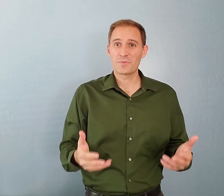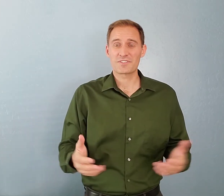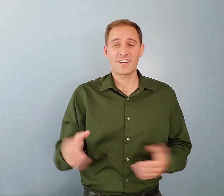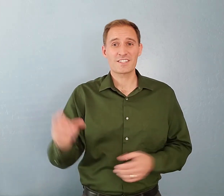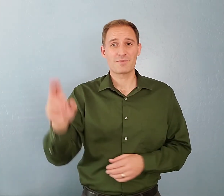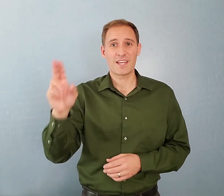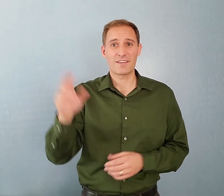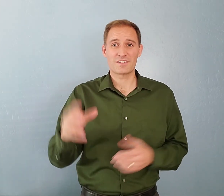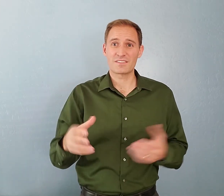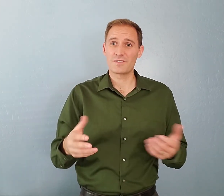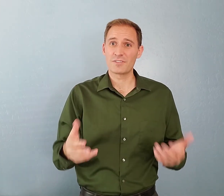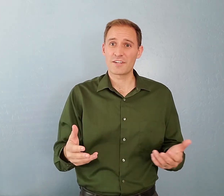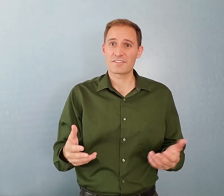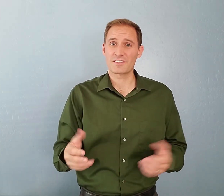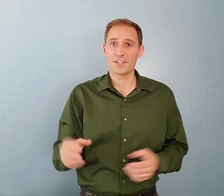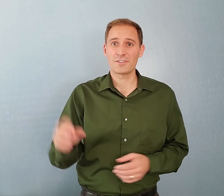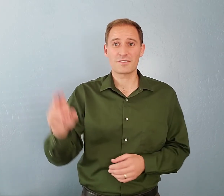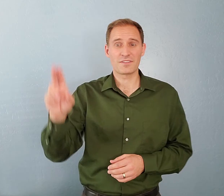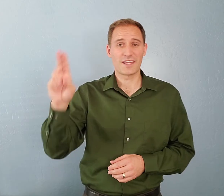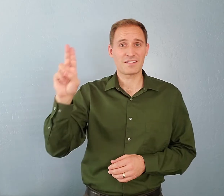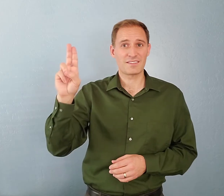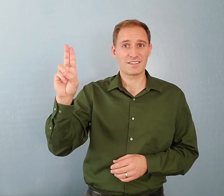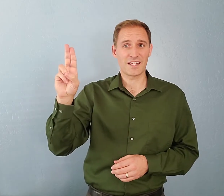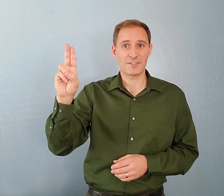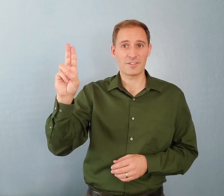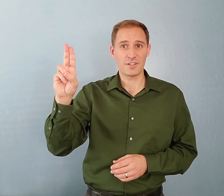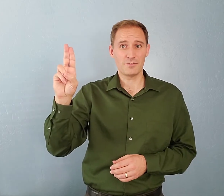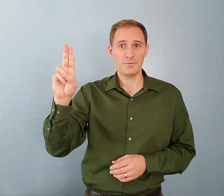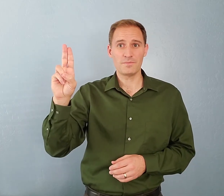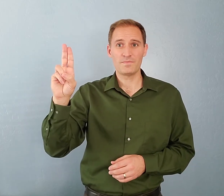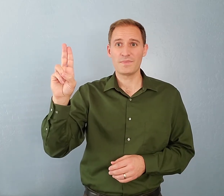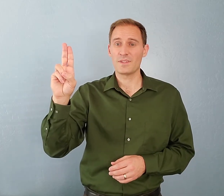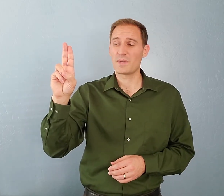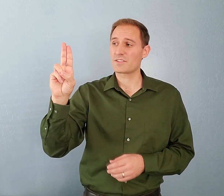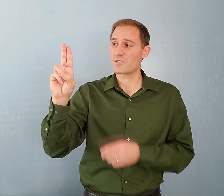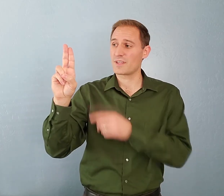we have just a few letters to go. So, the next is the letter U, make sure that